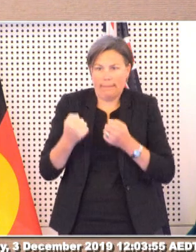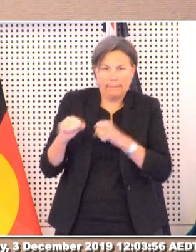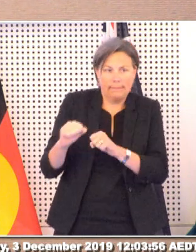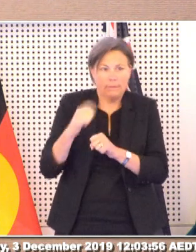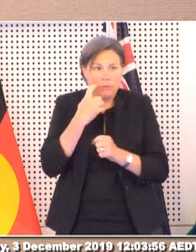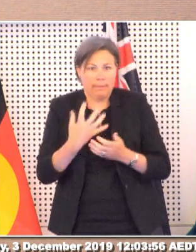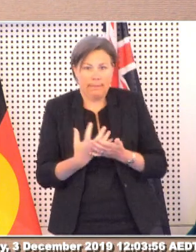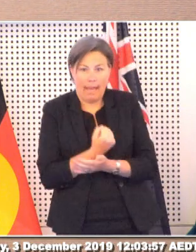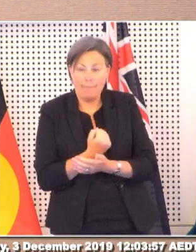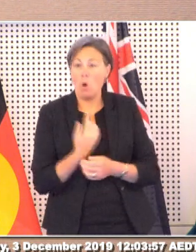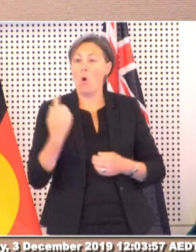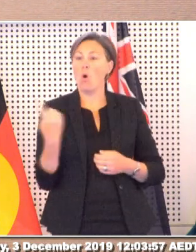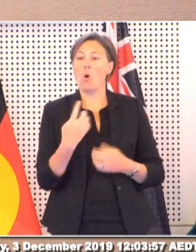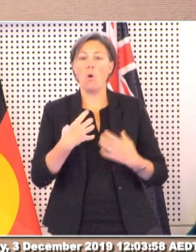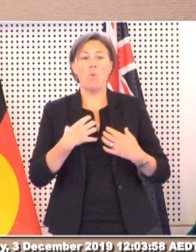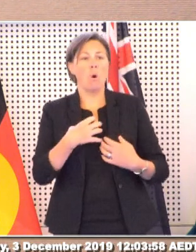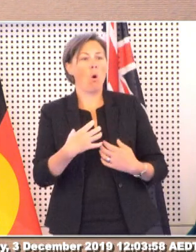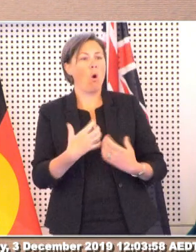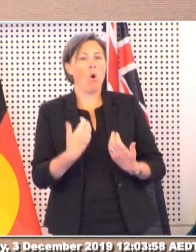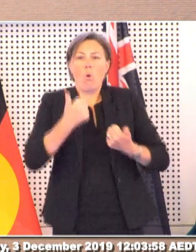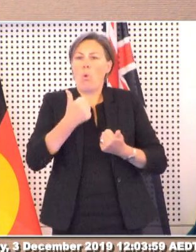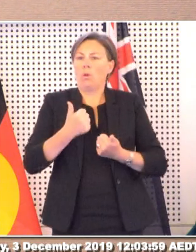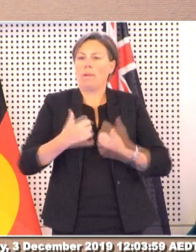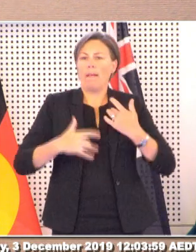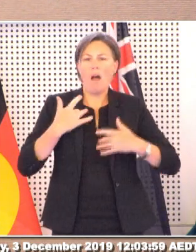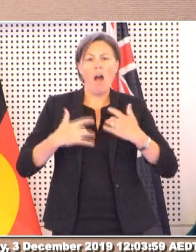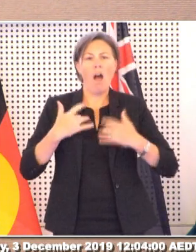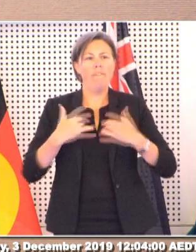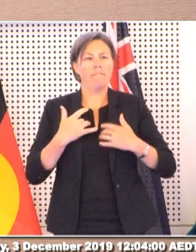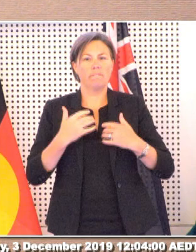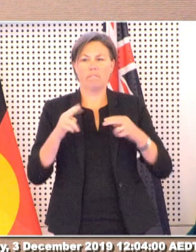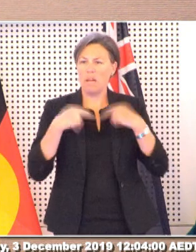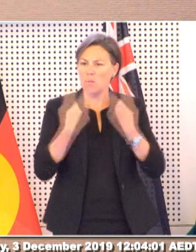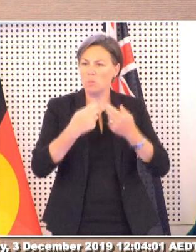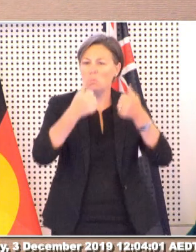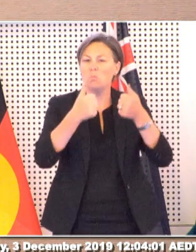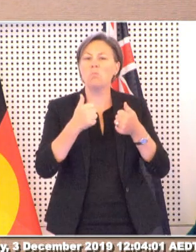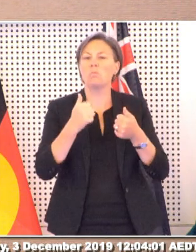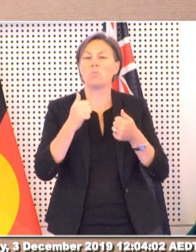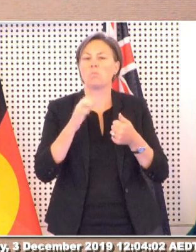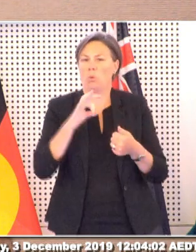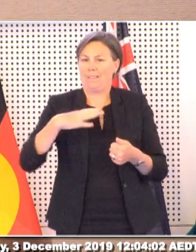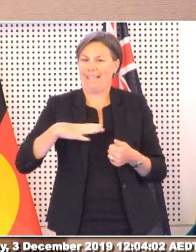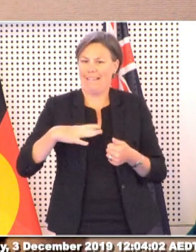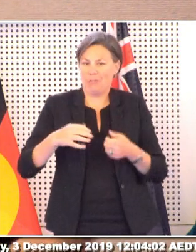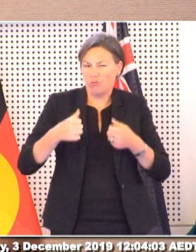more family-focused backgrounds were less likely to use those sorts of strategies. So, you know, people were bringing their